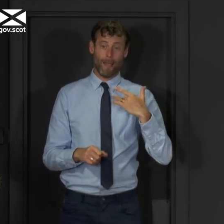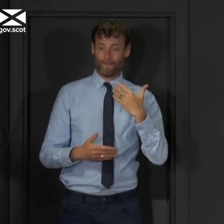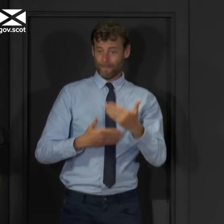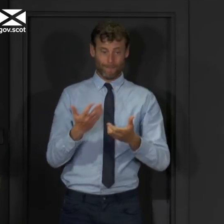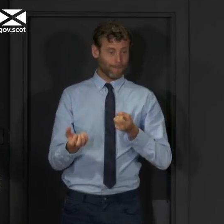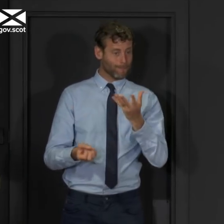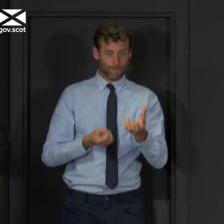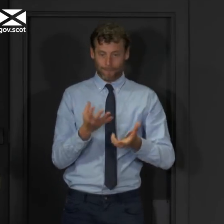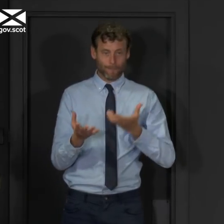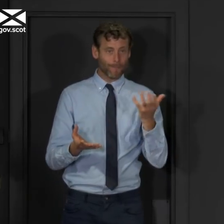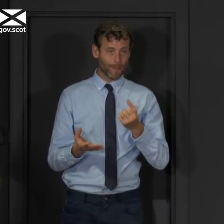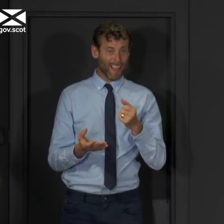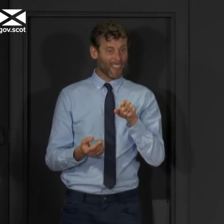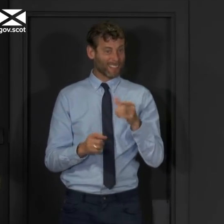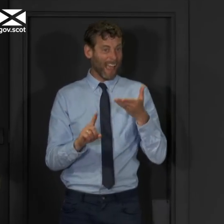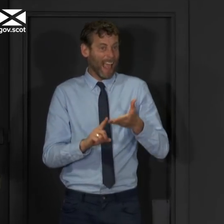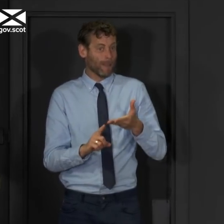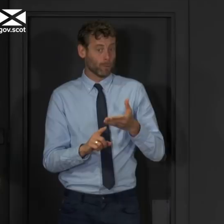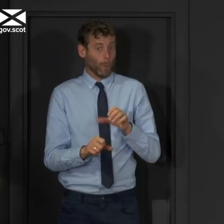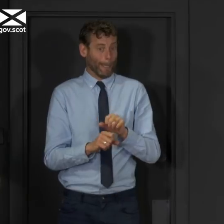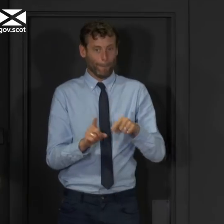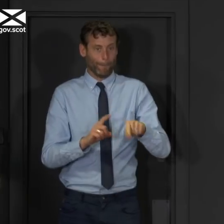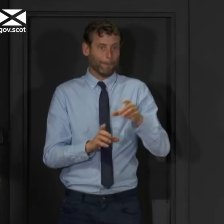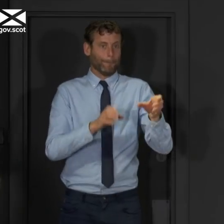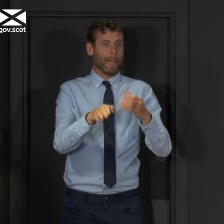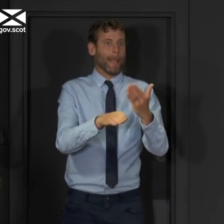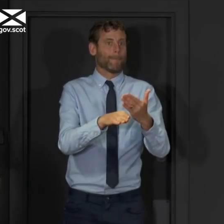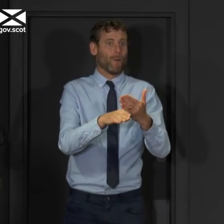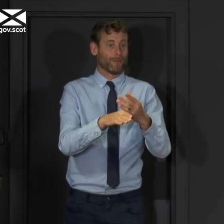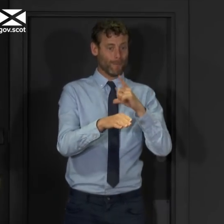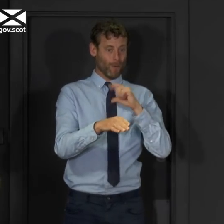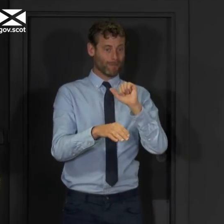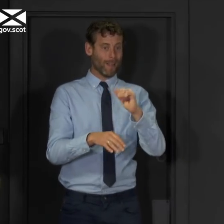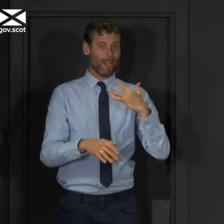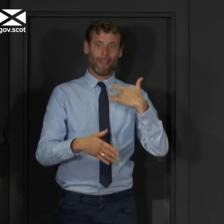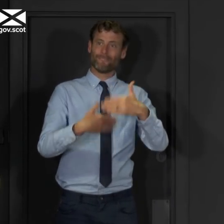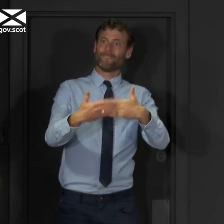to employ people and sustain people in employment. So, this is all about protecting jobs and